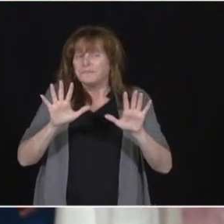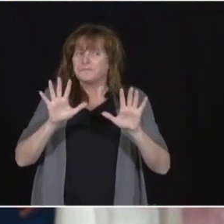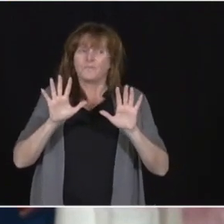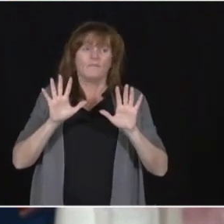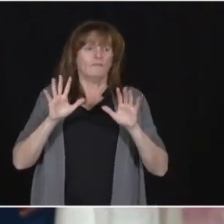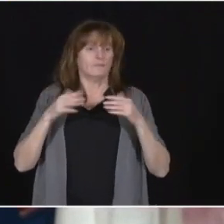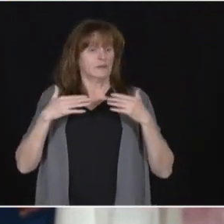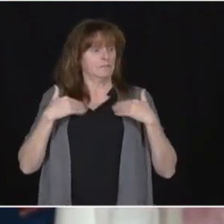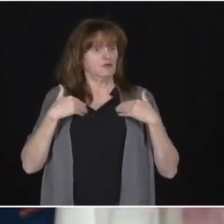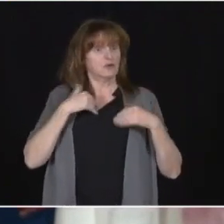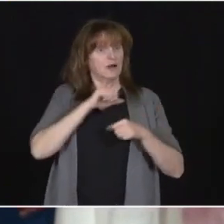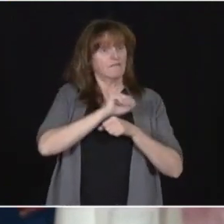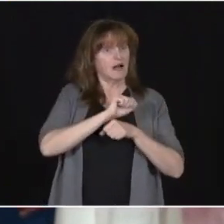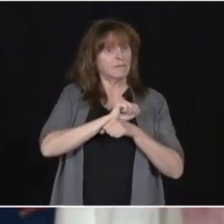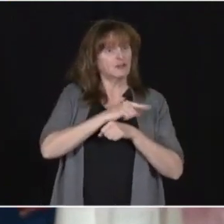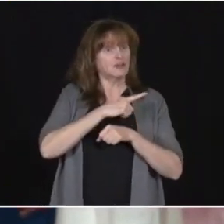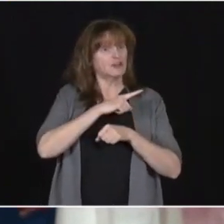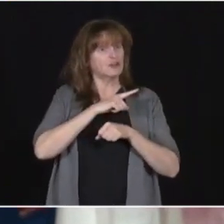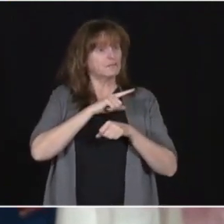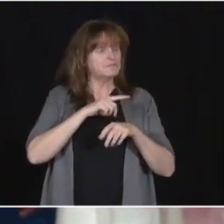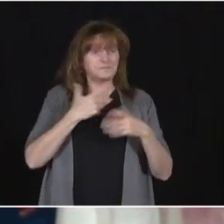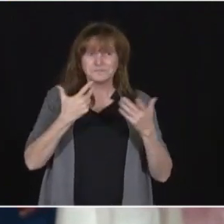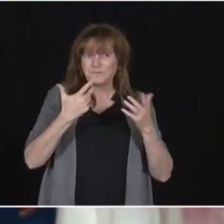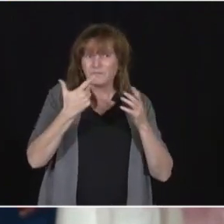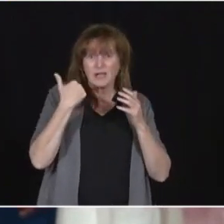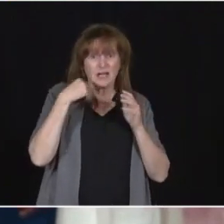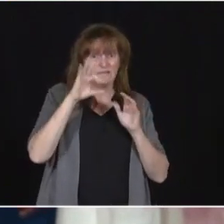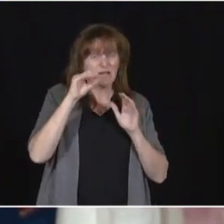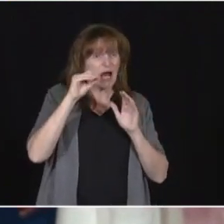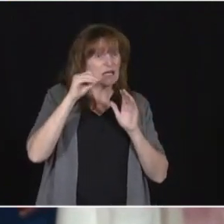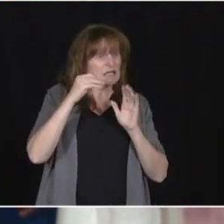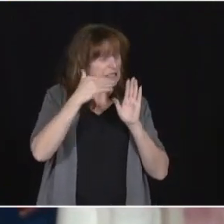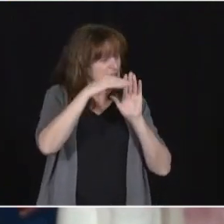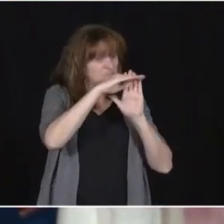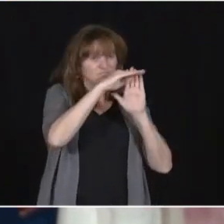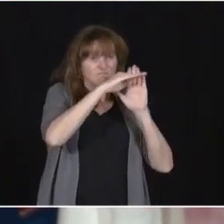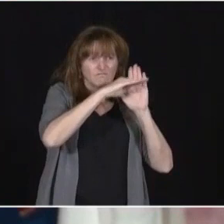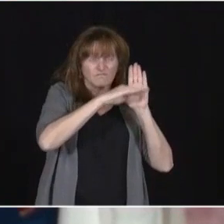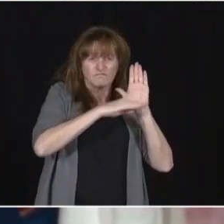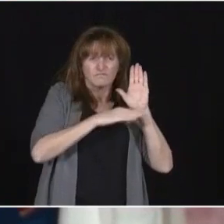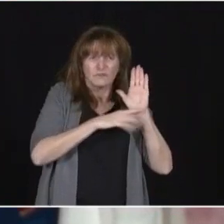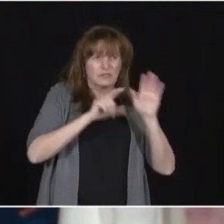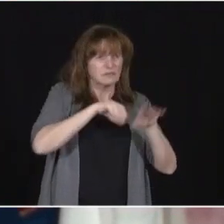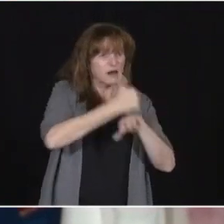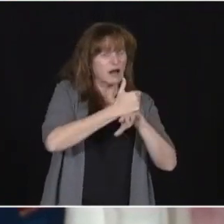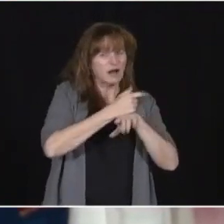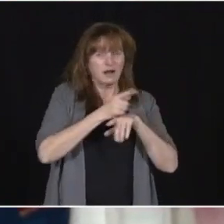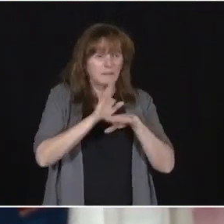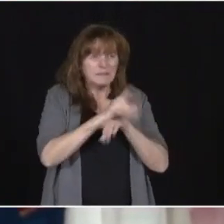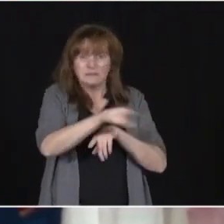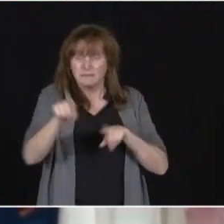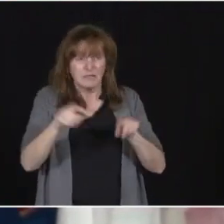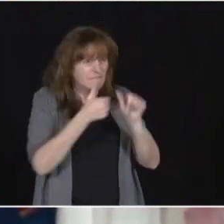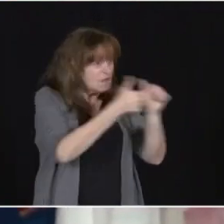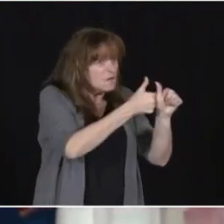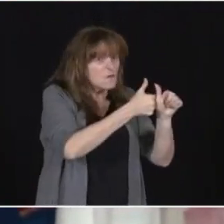and responsibly. And as we start to reopen, we know more people are taking public transit.